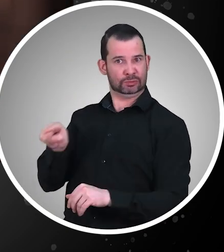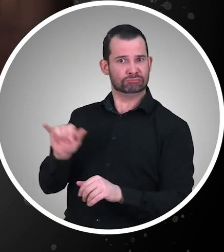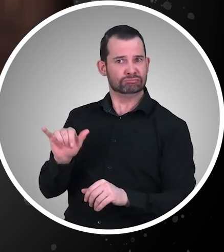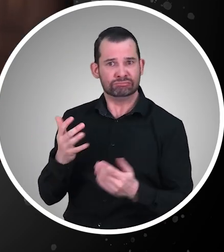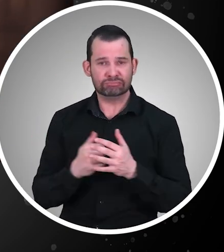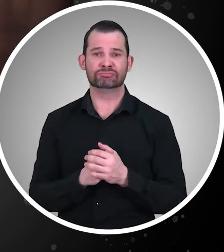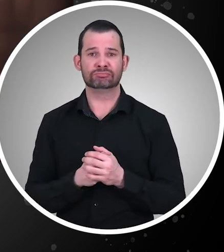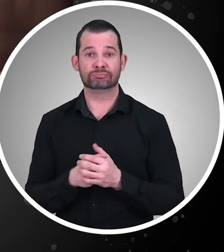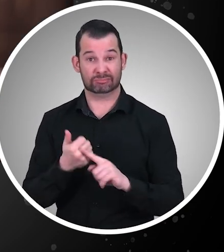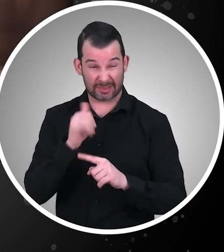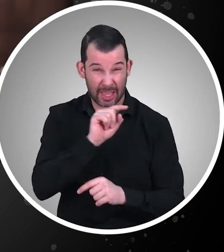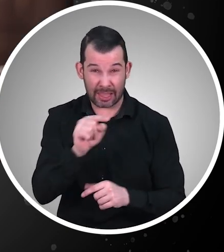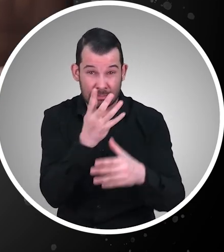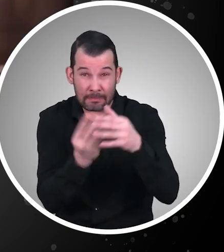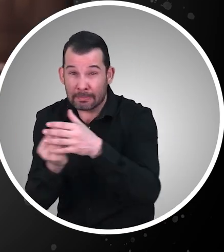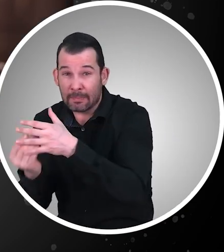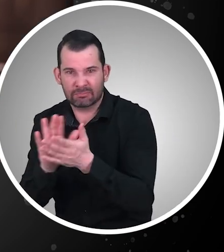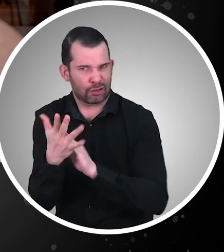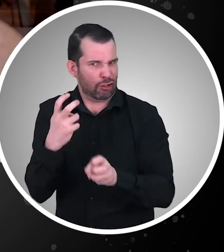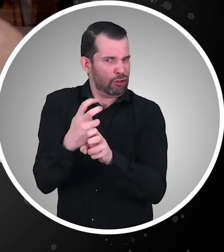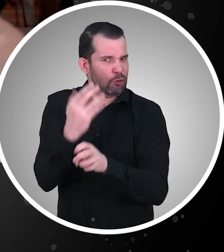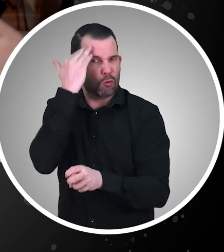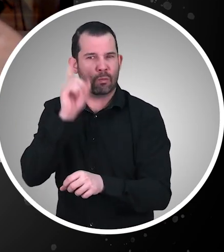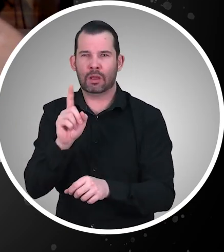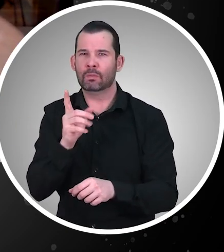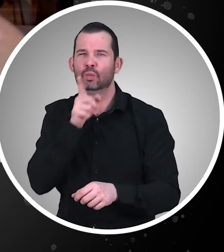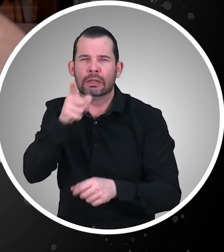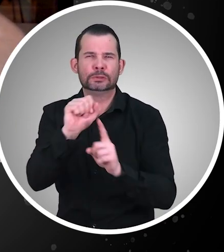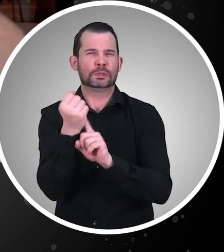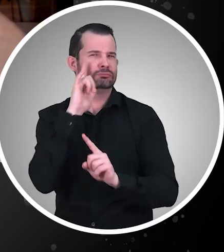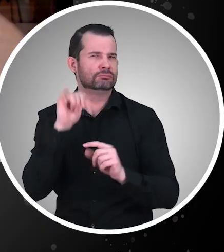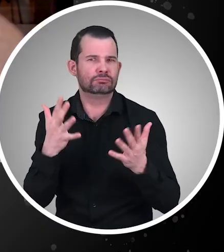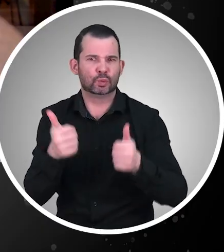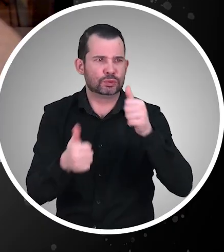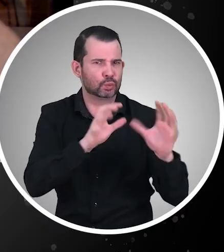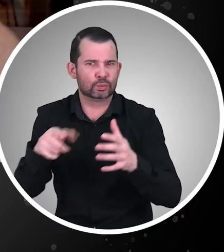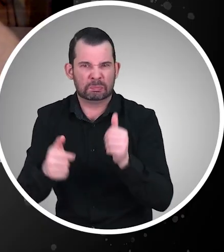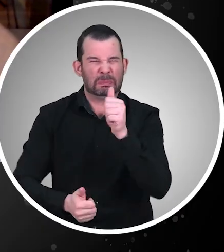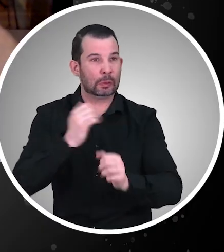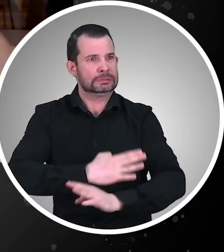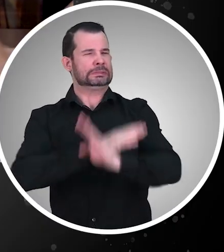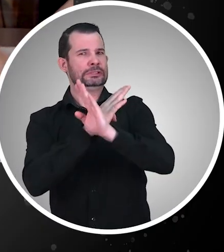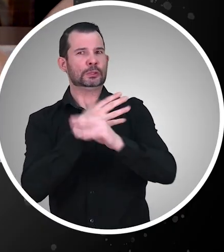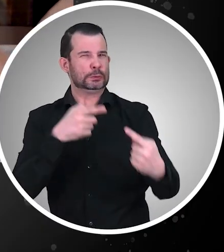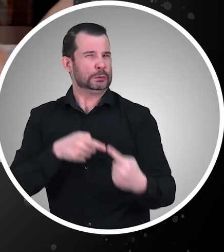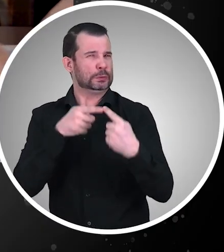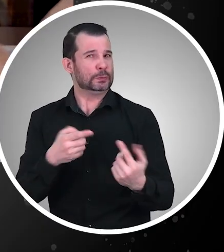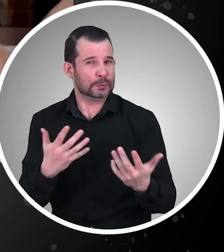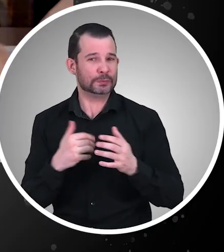and children. These gaps make it hard to know the real situation and which groups face the most barriers.